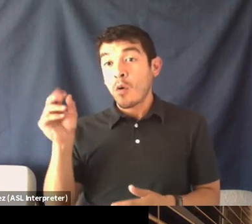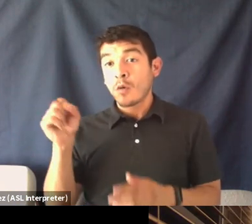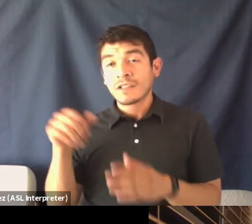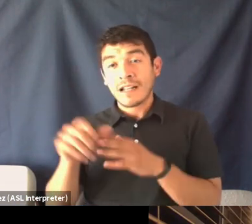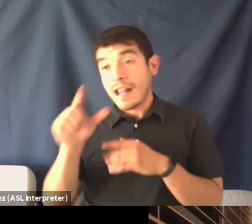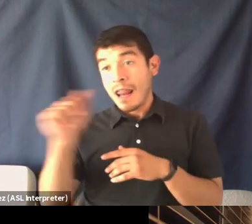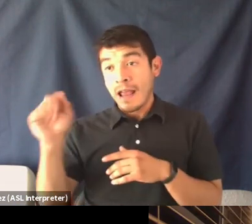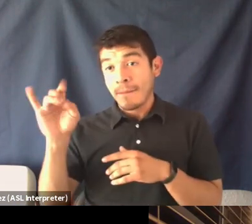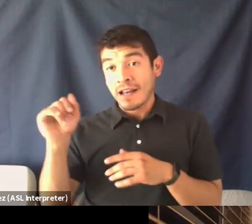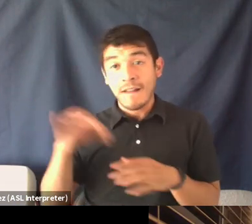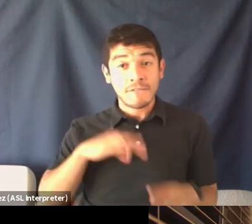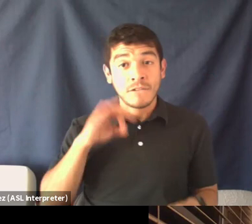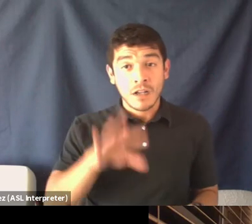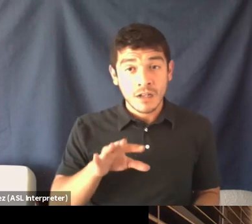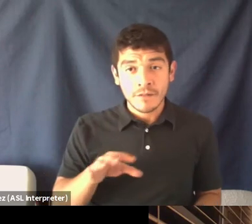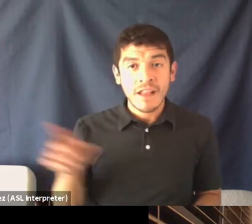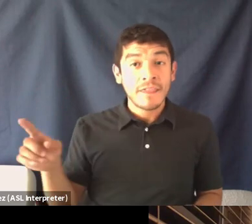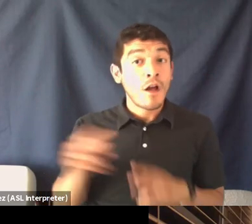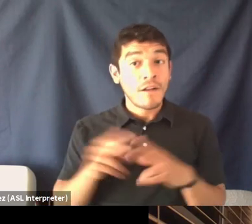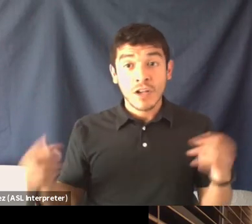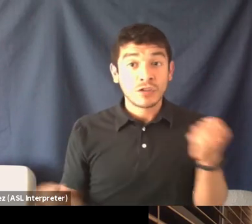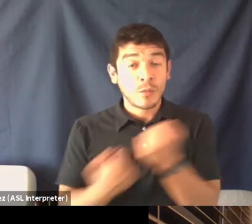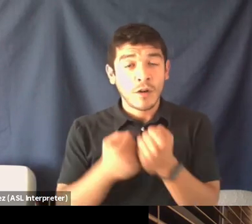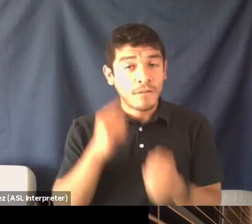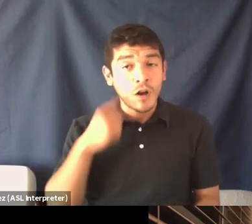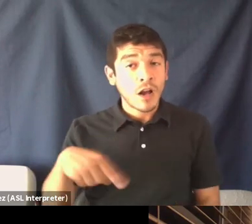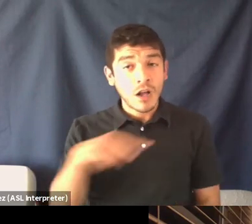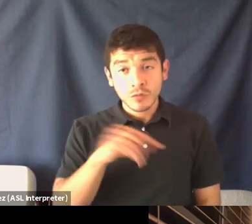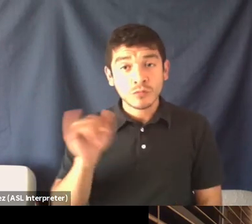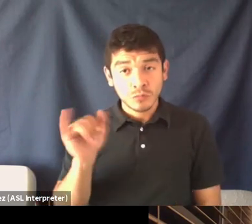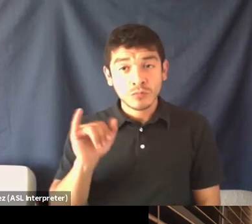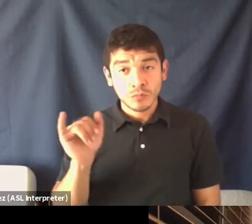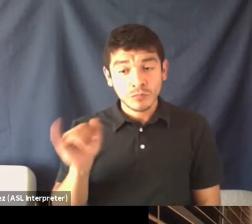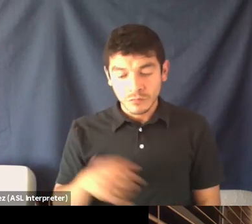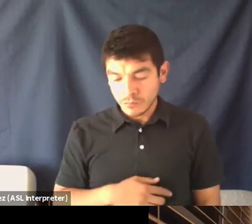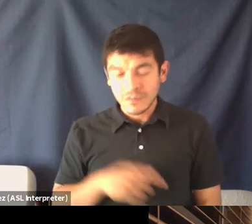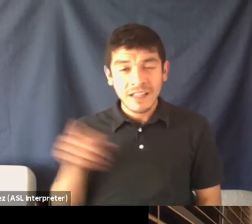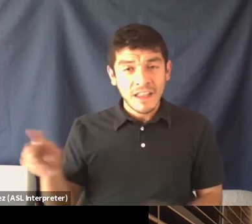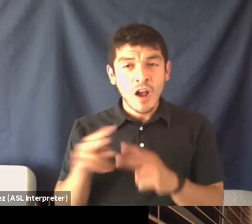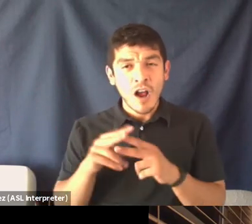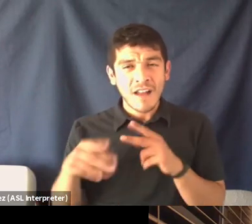they were really very supportive also in the film. They were kind of our creative capital partners.